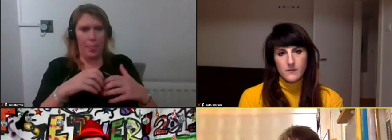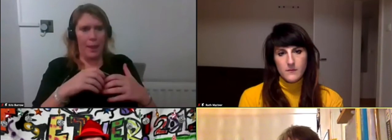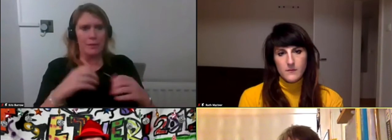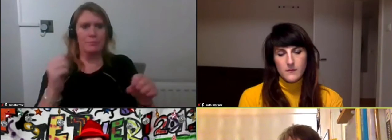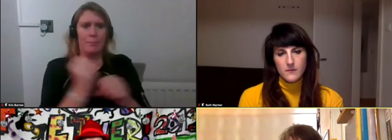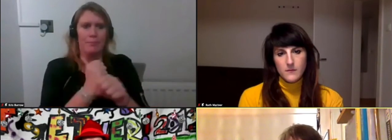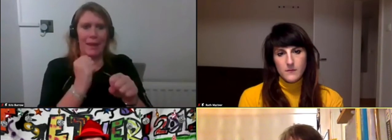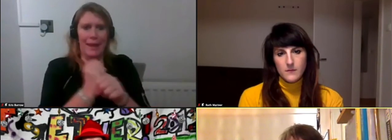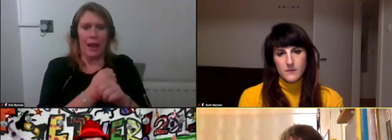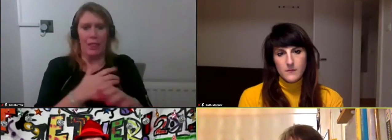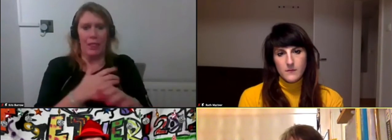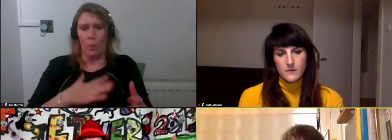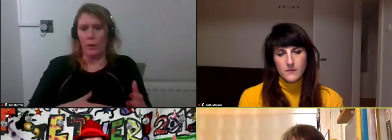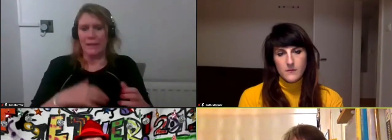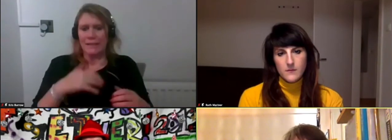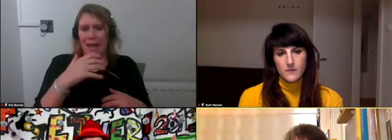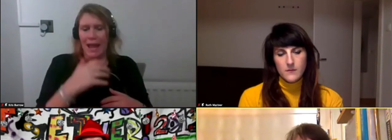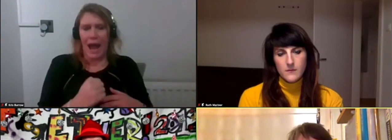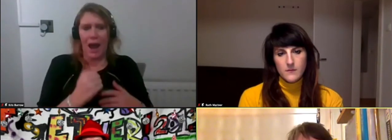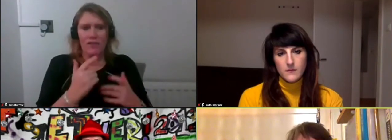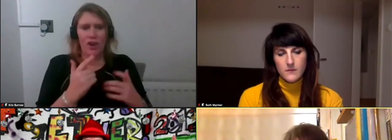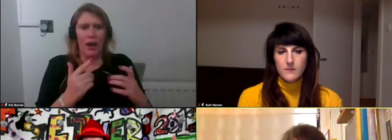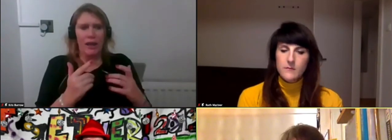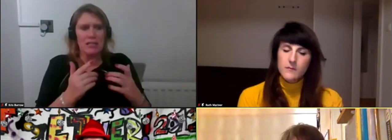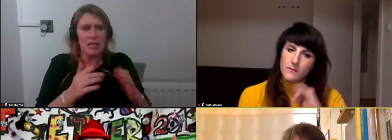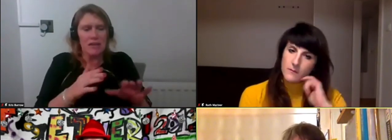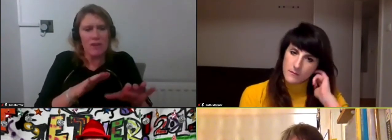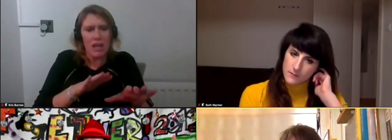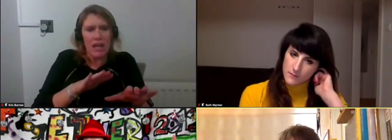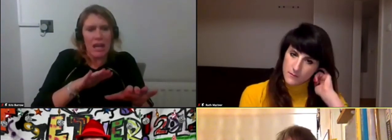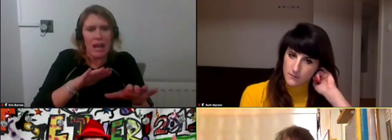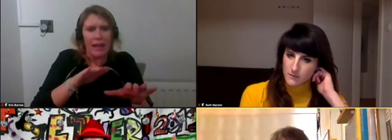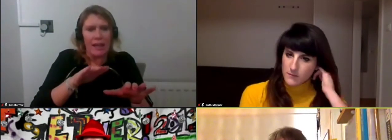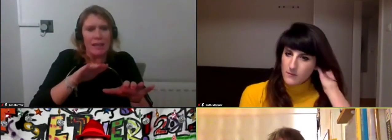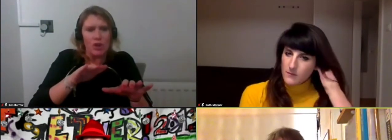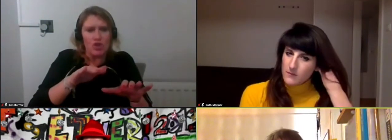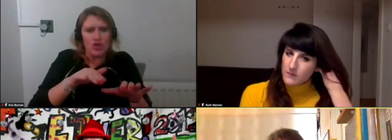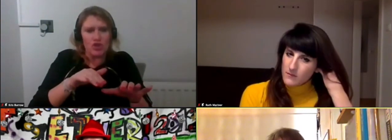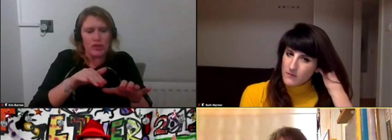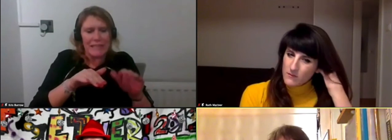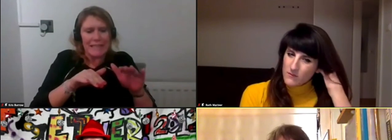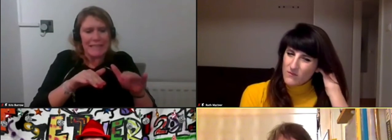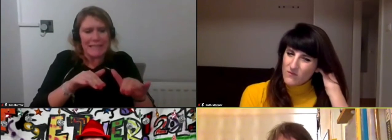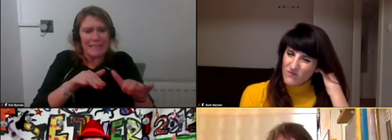to have squeaks and rattles, but obviously